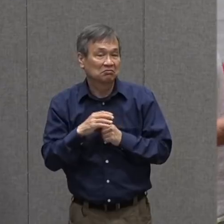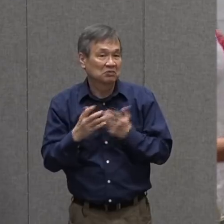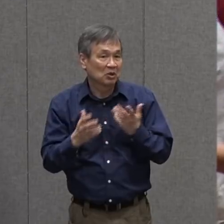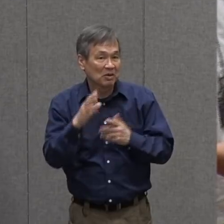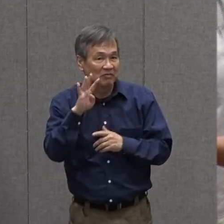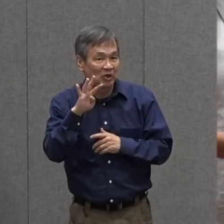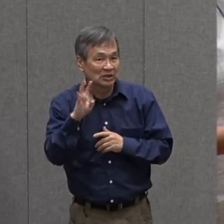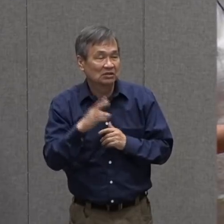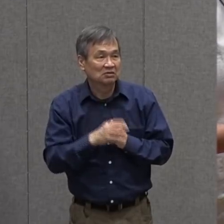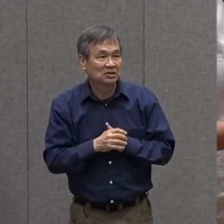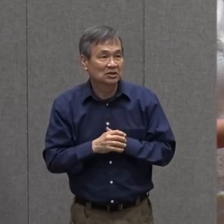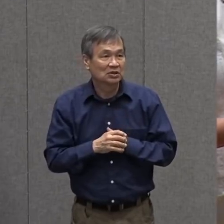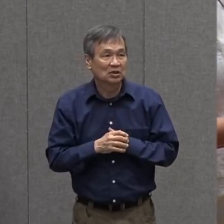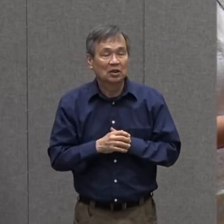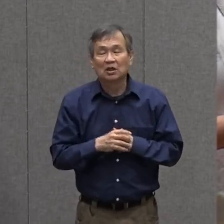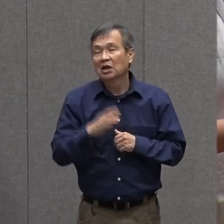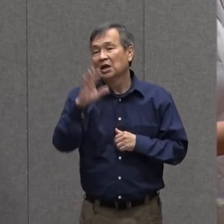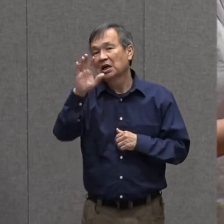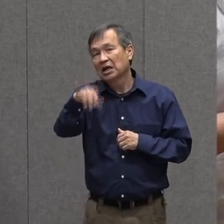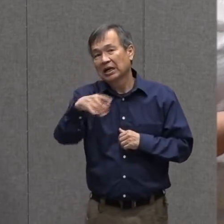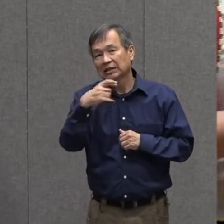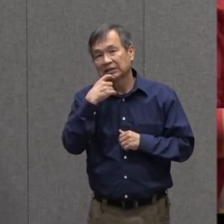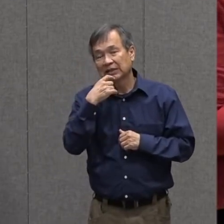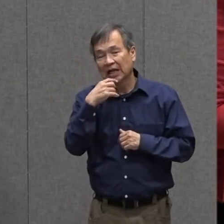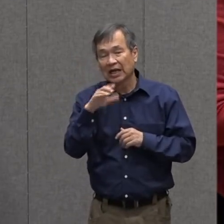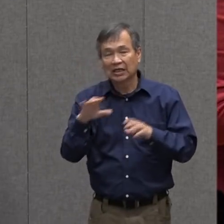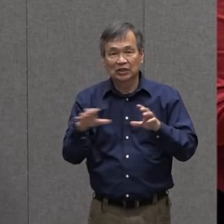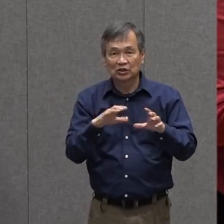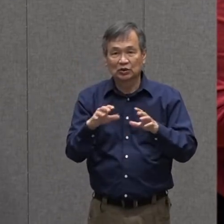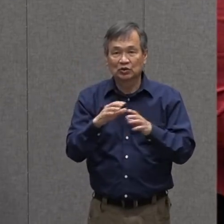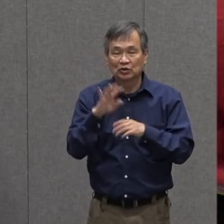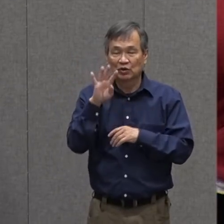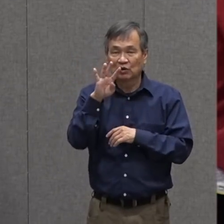So I'm just gonna say let's do the three or the 457.